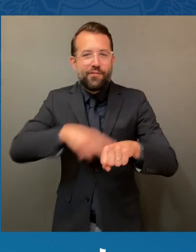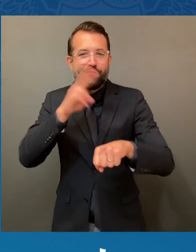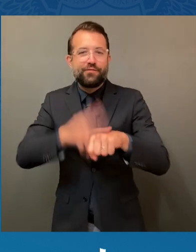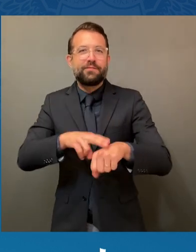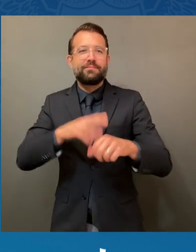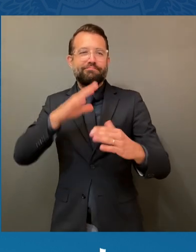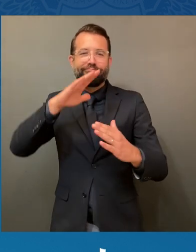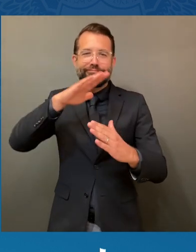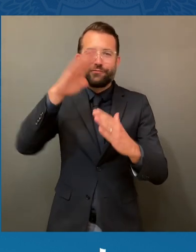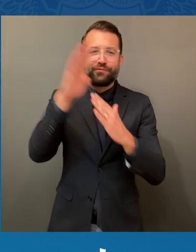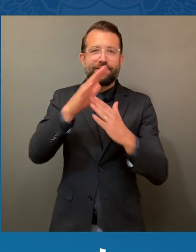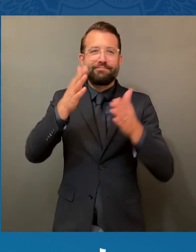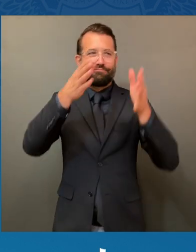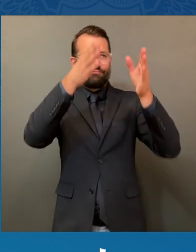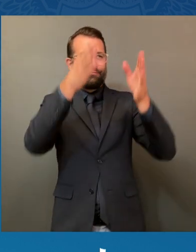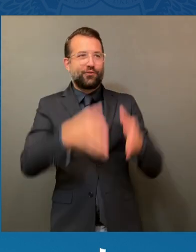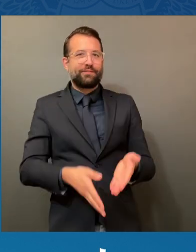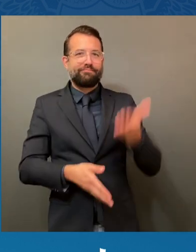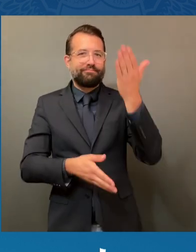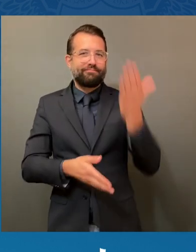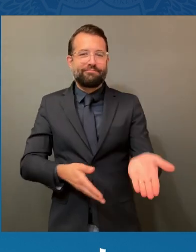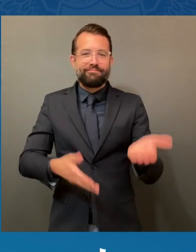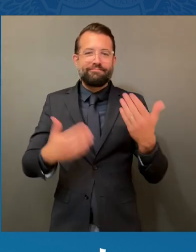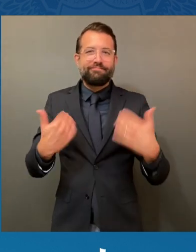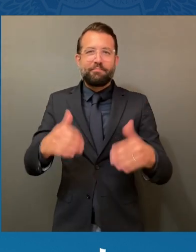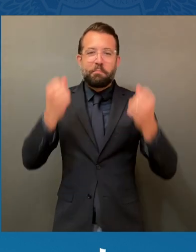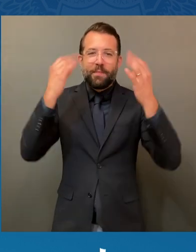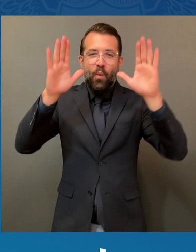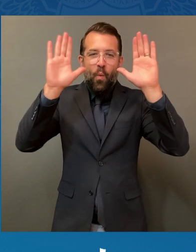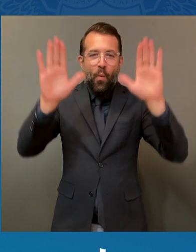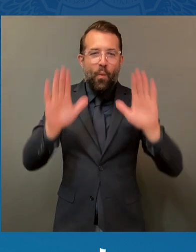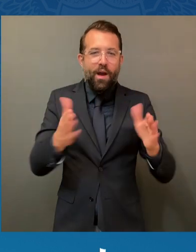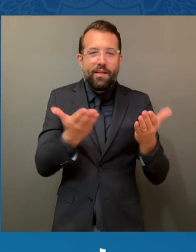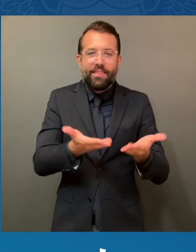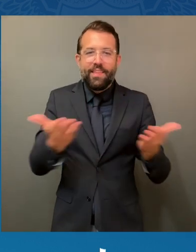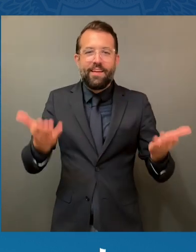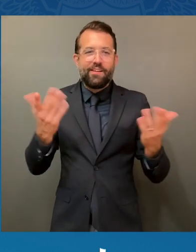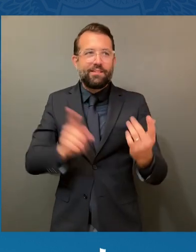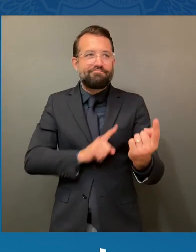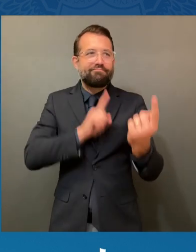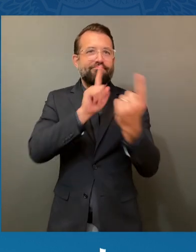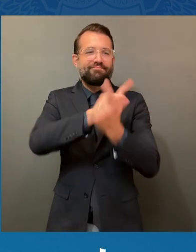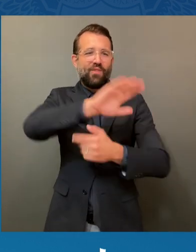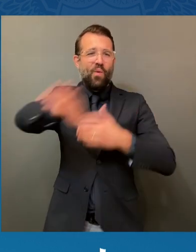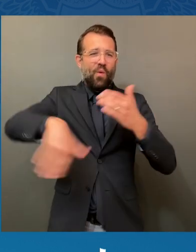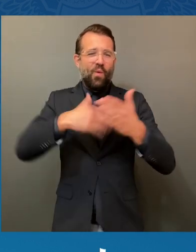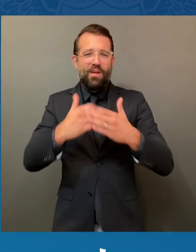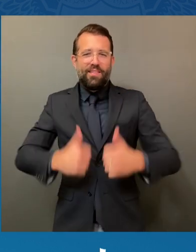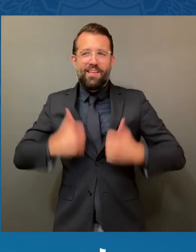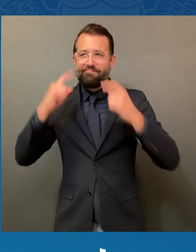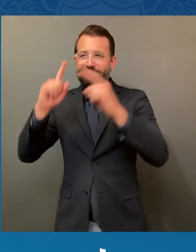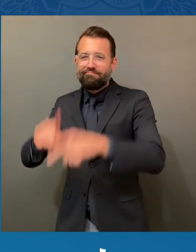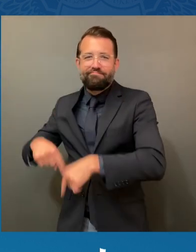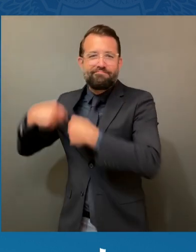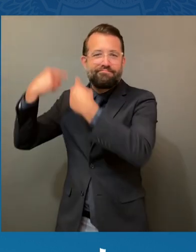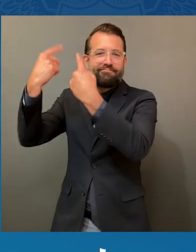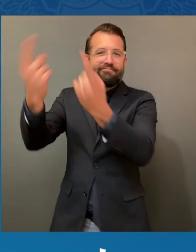And I was about to meet her in person. She's been her entire life in public service, and she served people along the entire way